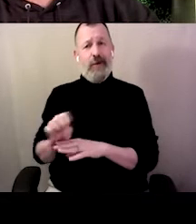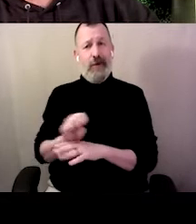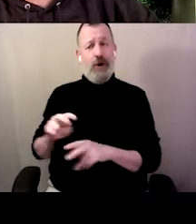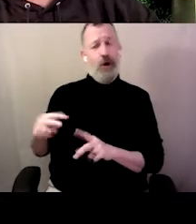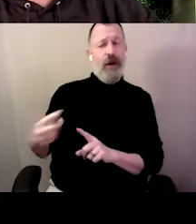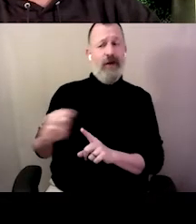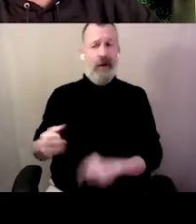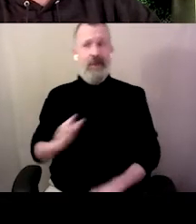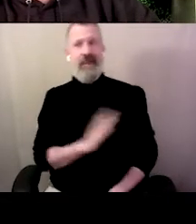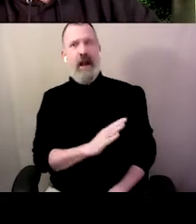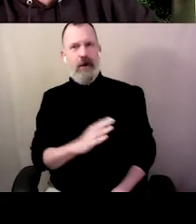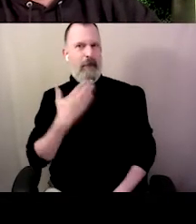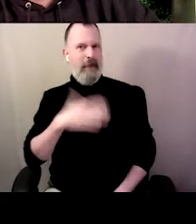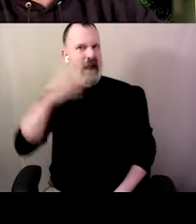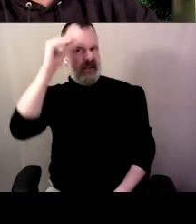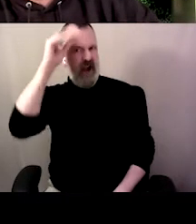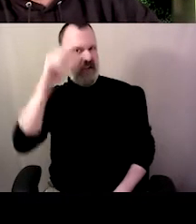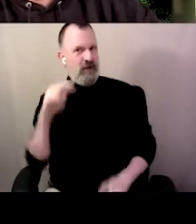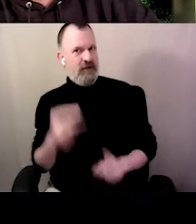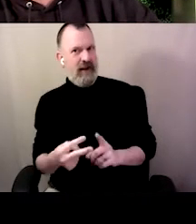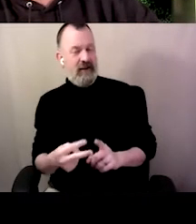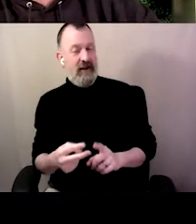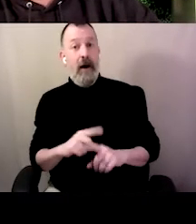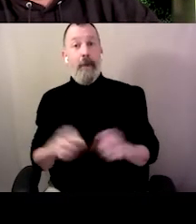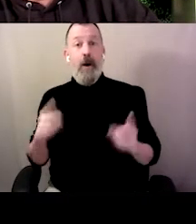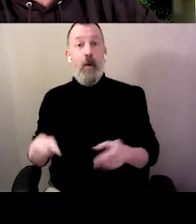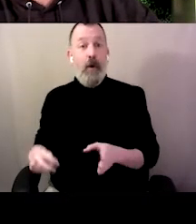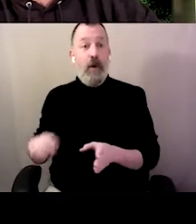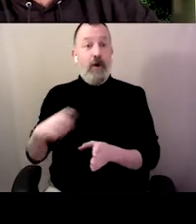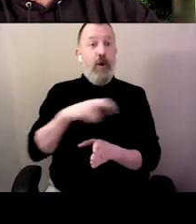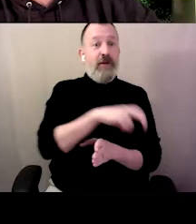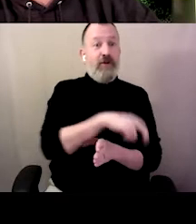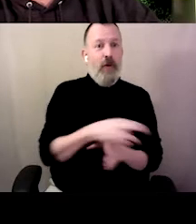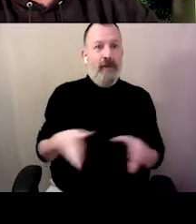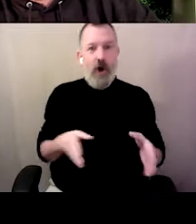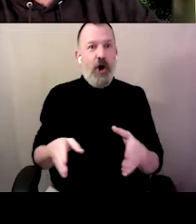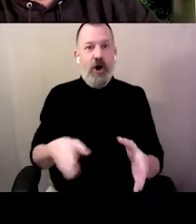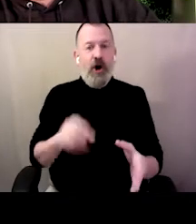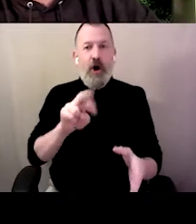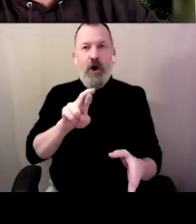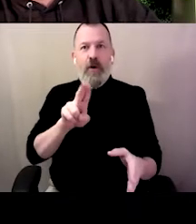CalebBarlow: Now, when we cross over the Rubicon here and we're going after 400